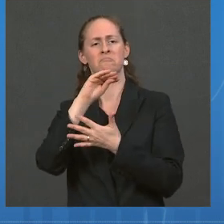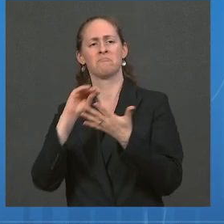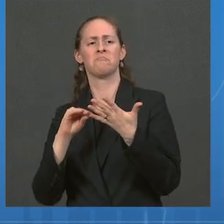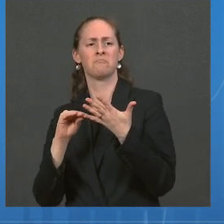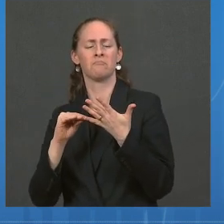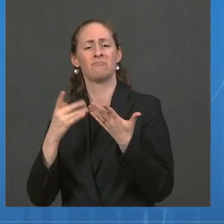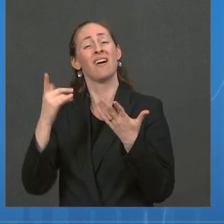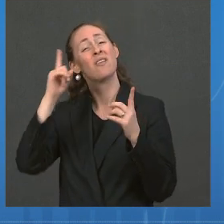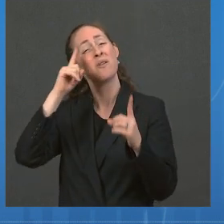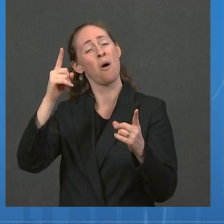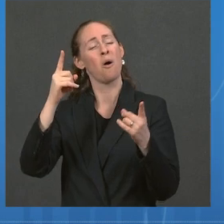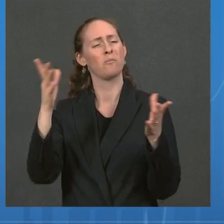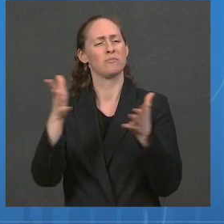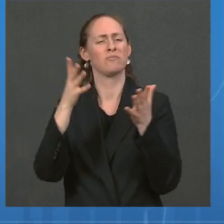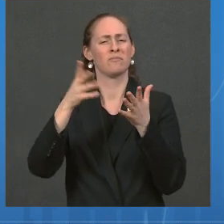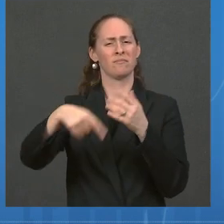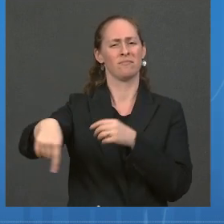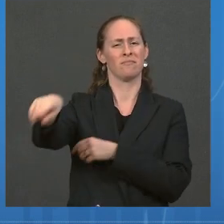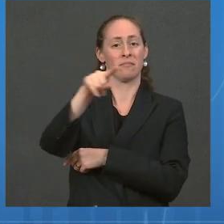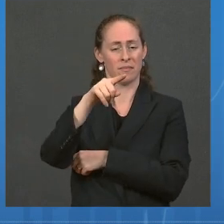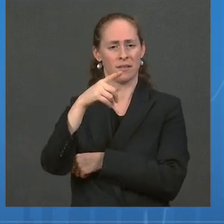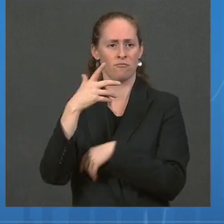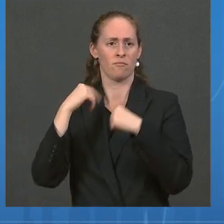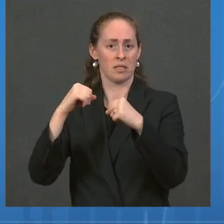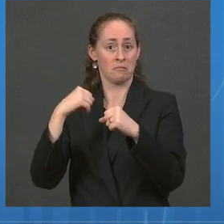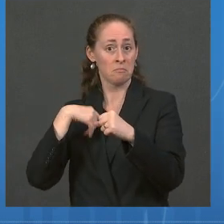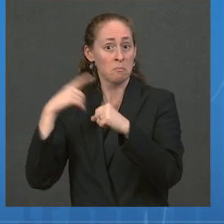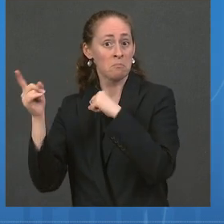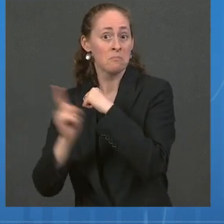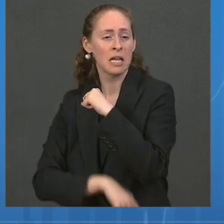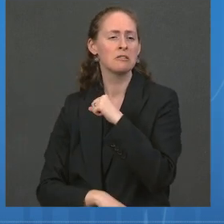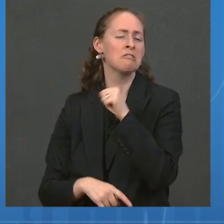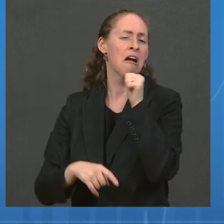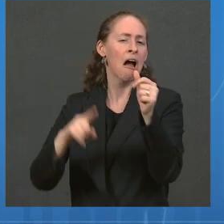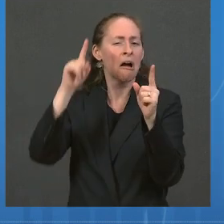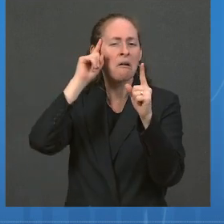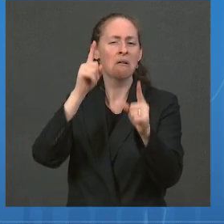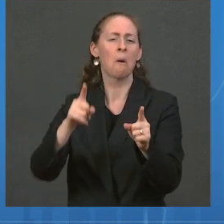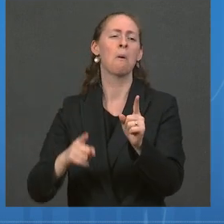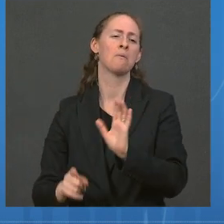not to punish them. So, we do not expect any disruptions. Next question, please.